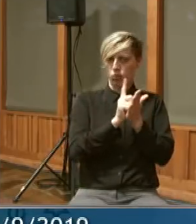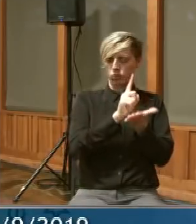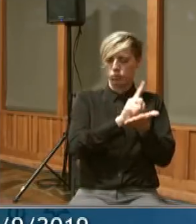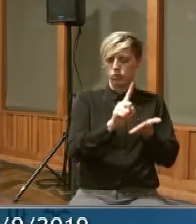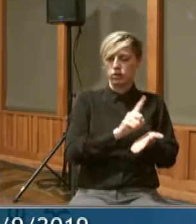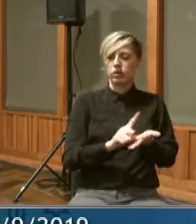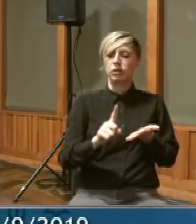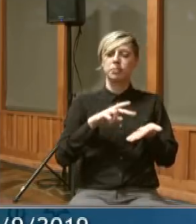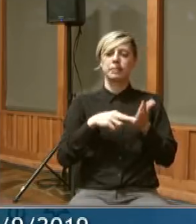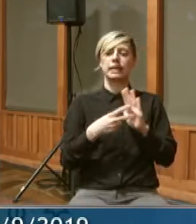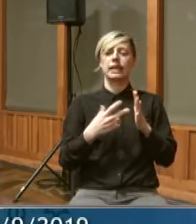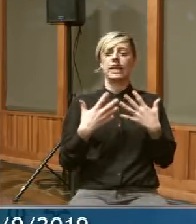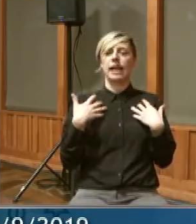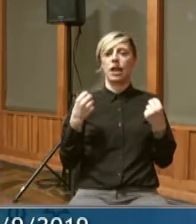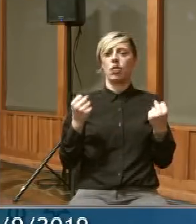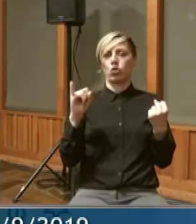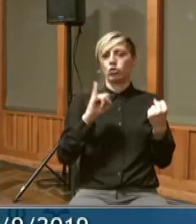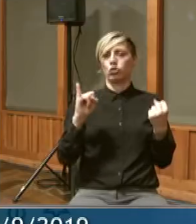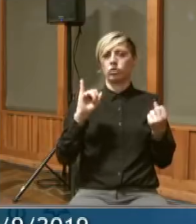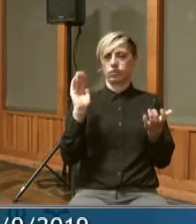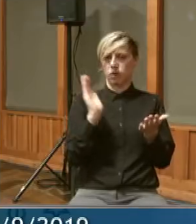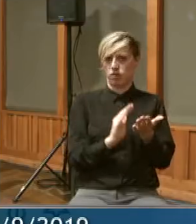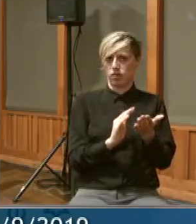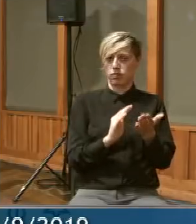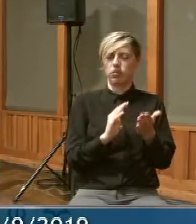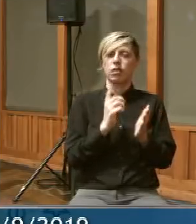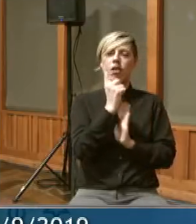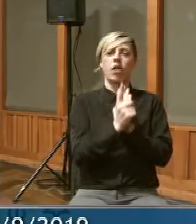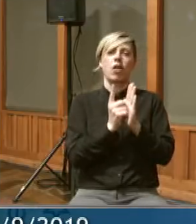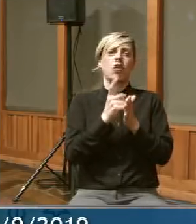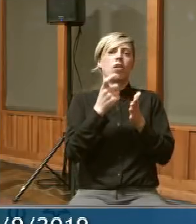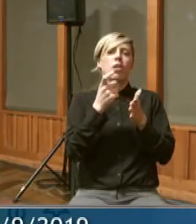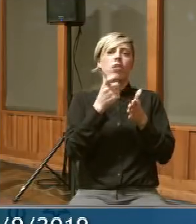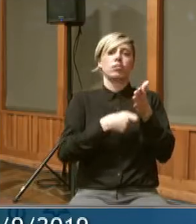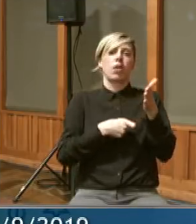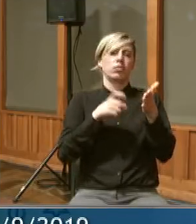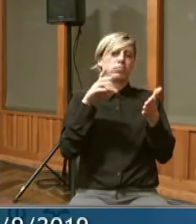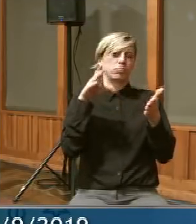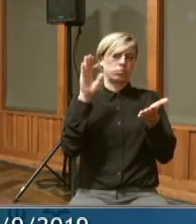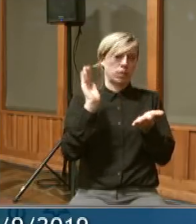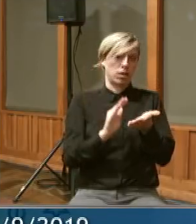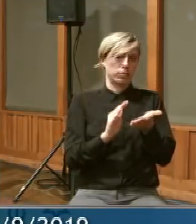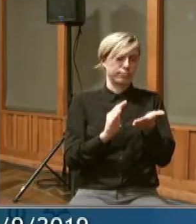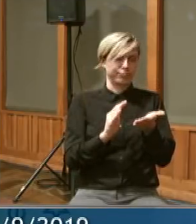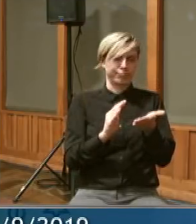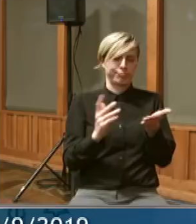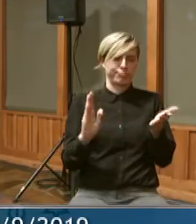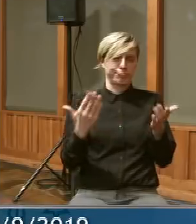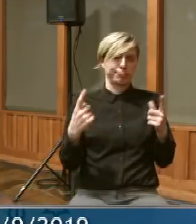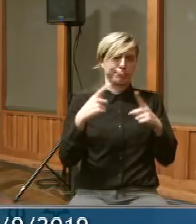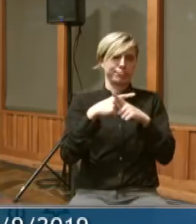NOT THE LOWEST EARNING BUT THE LOWEST COST, 23 HOUR A WEEK EMPLOYEES, LESS THAN HEALTH CARE, LESS THAN THEIR COST TO